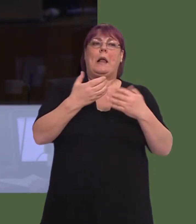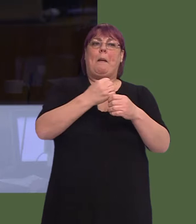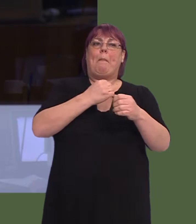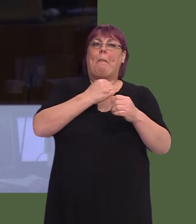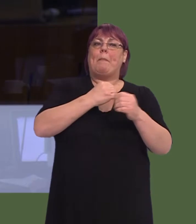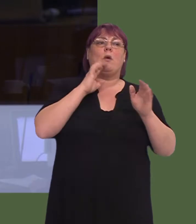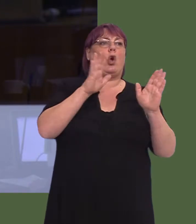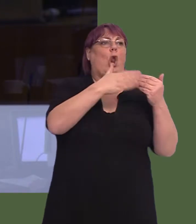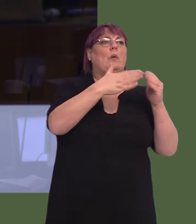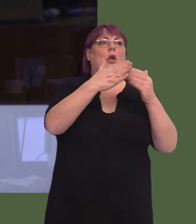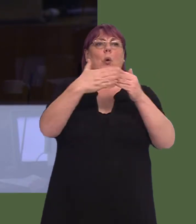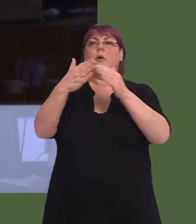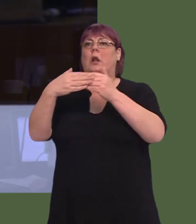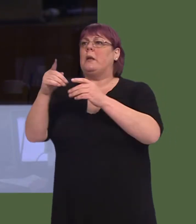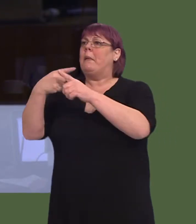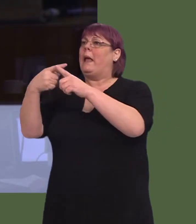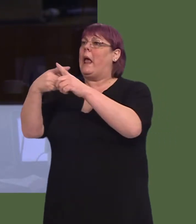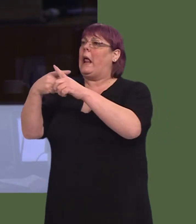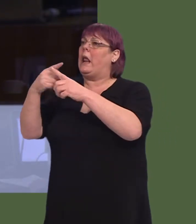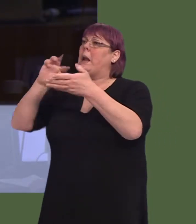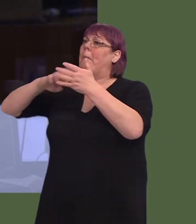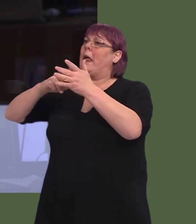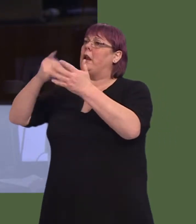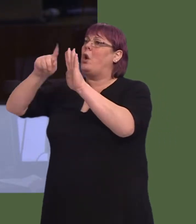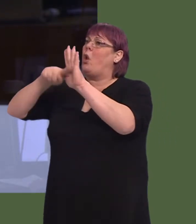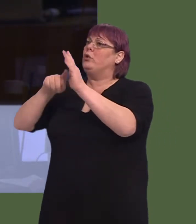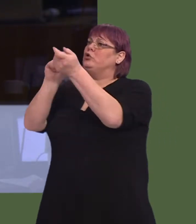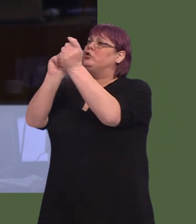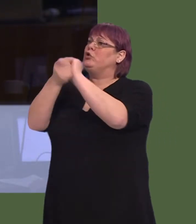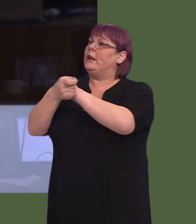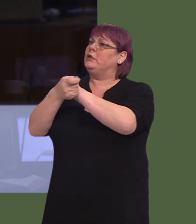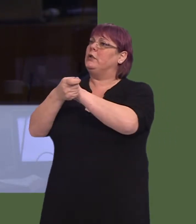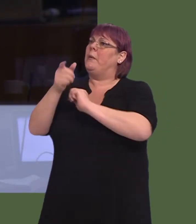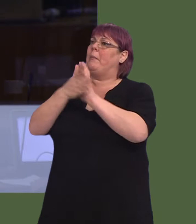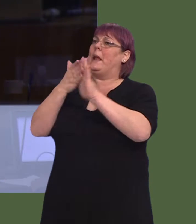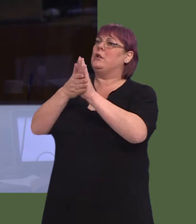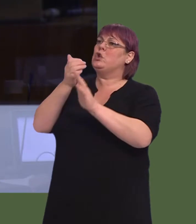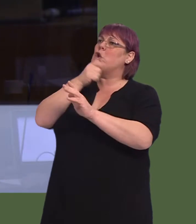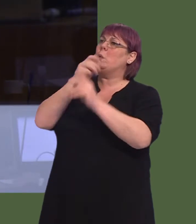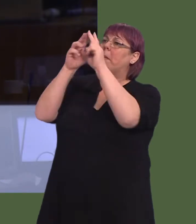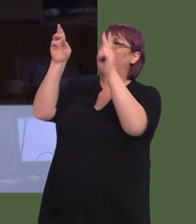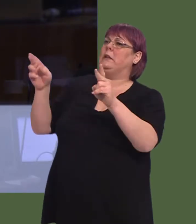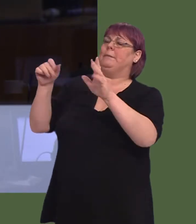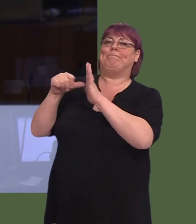border in England, planning law's been changed to make change of use more difficult. Are you looking to follow through with similar changes here?